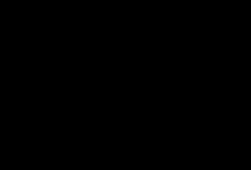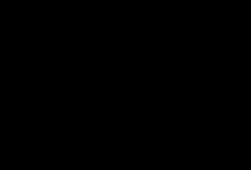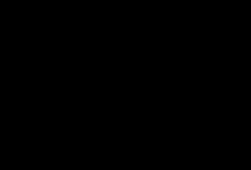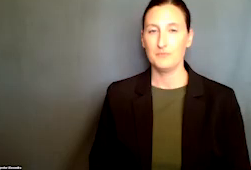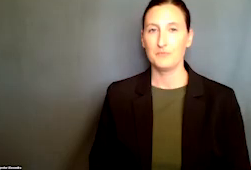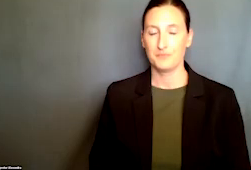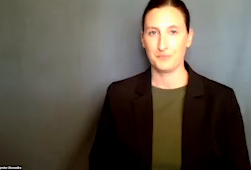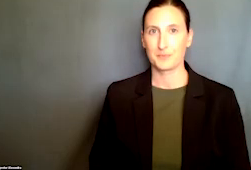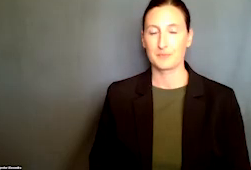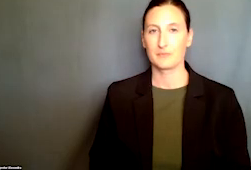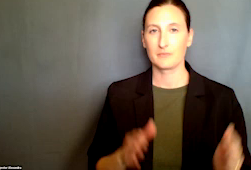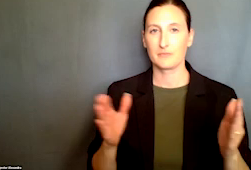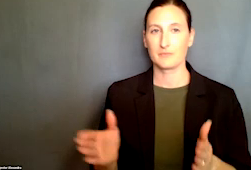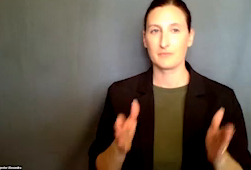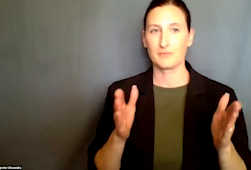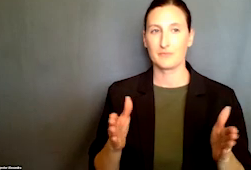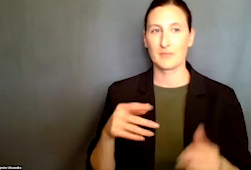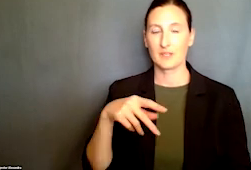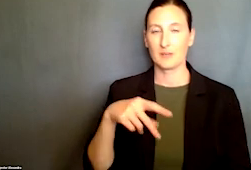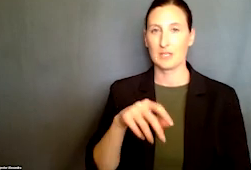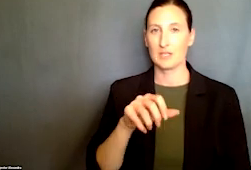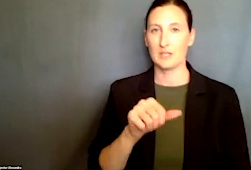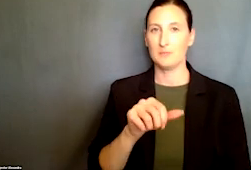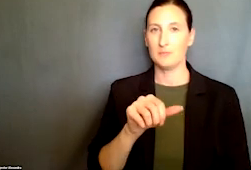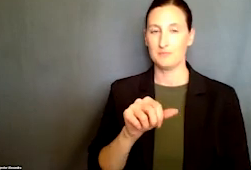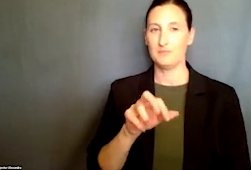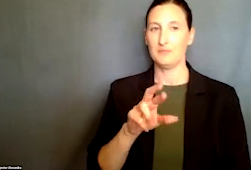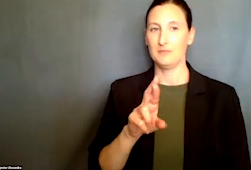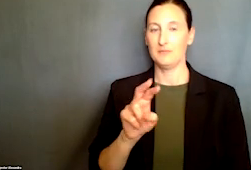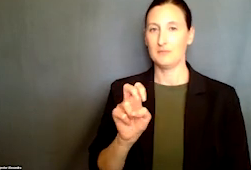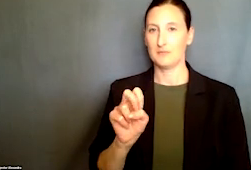Next is PAARE, Partnerships in Astronomy and